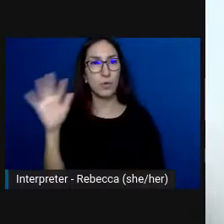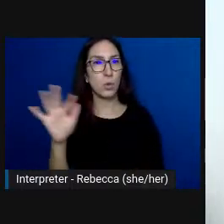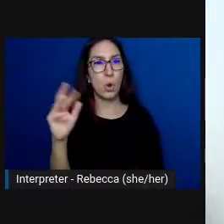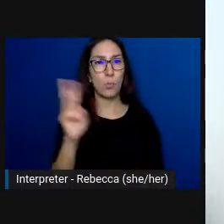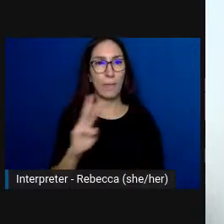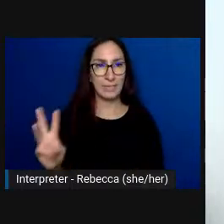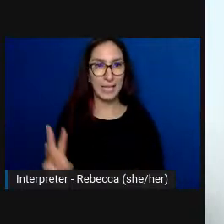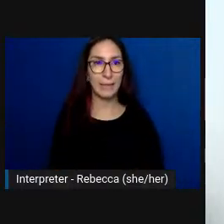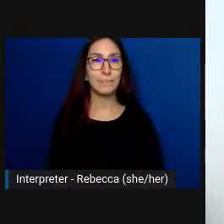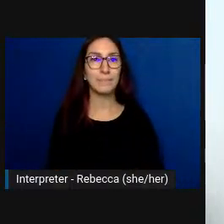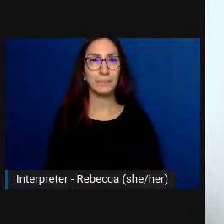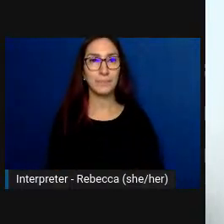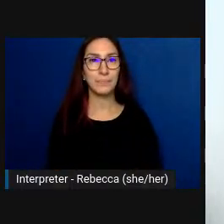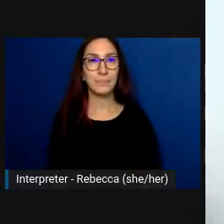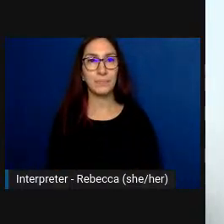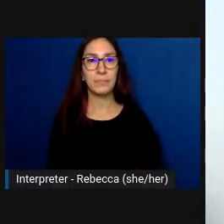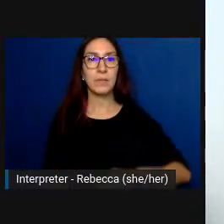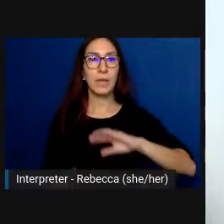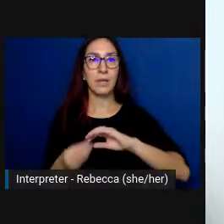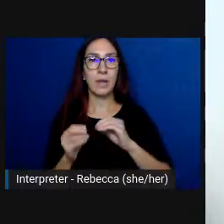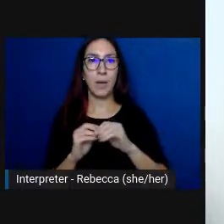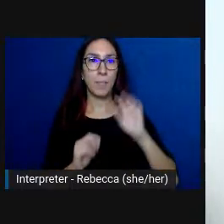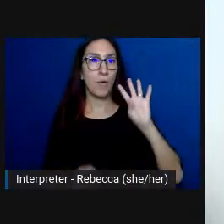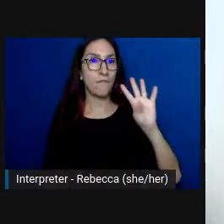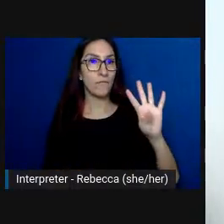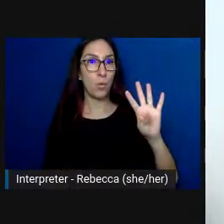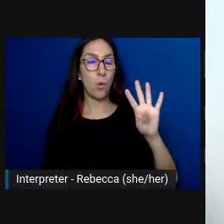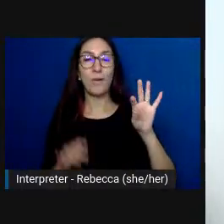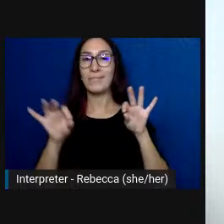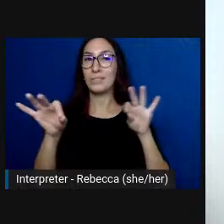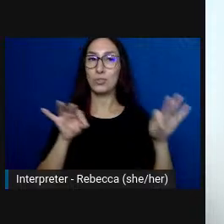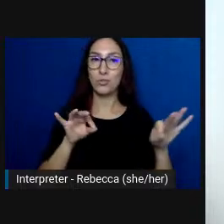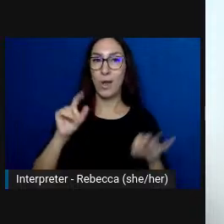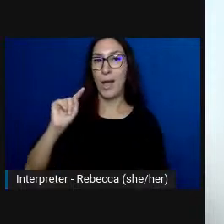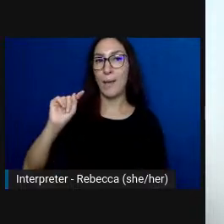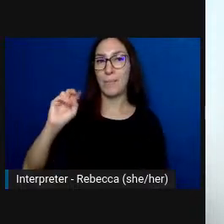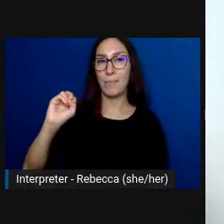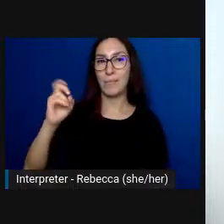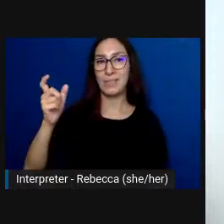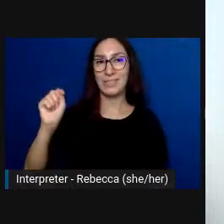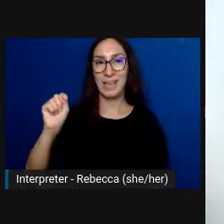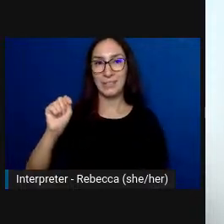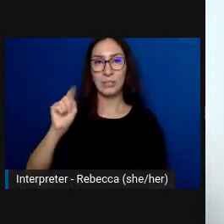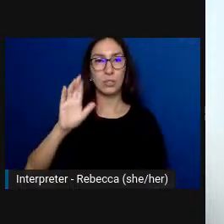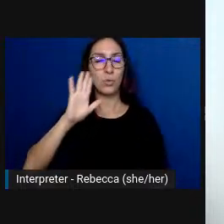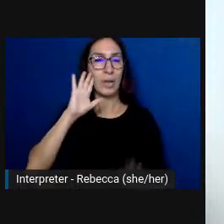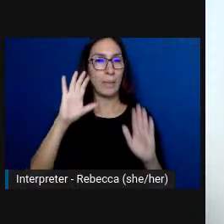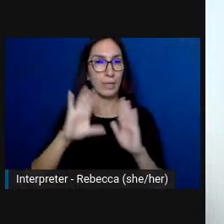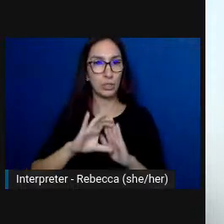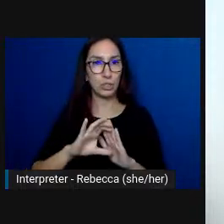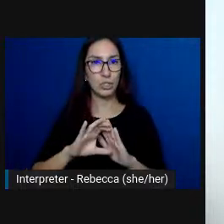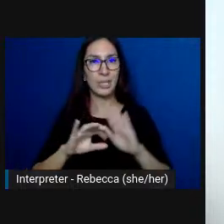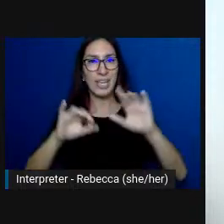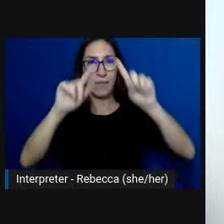library where you can pick out really great diverse and inclusive images for your website or blog . .